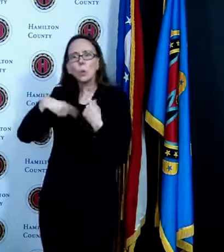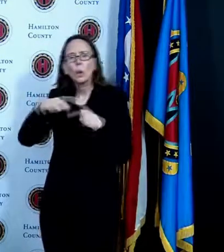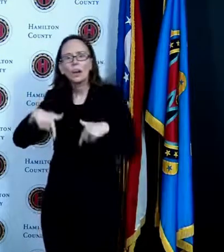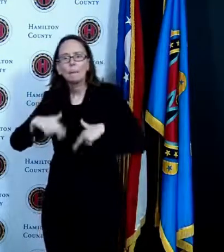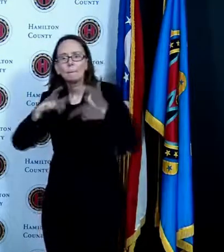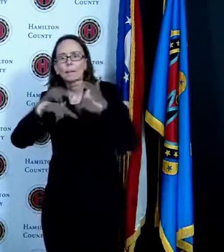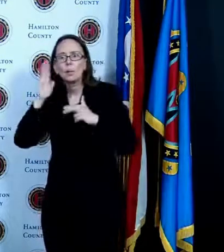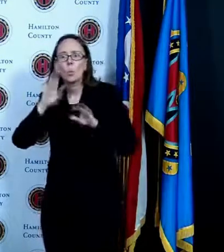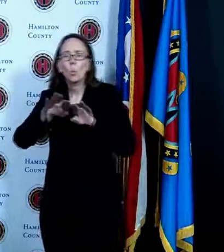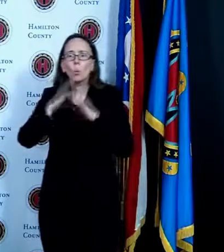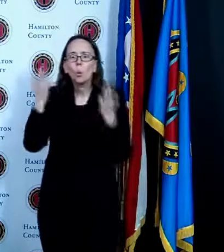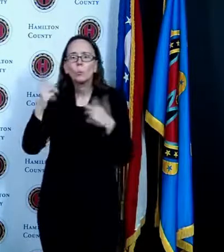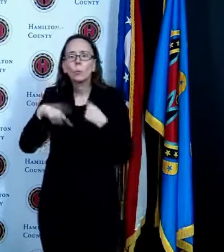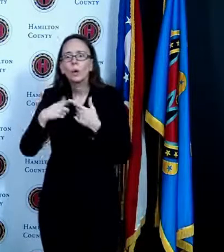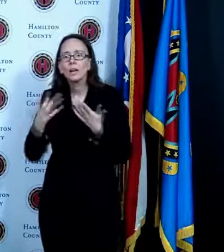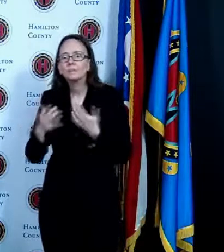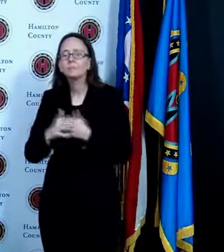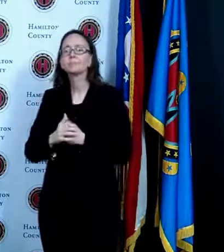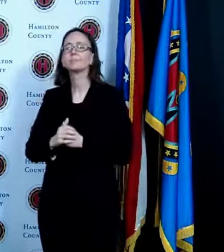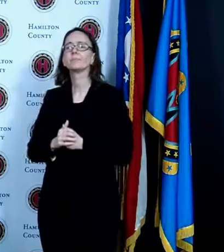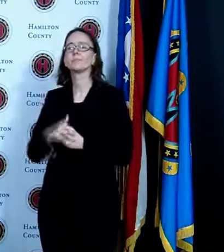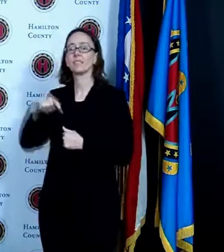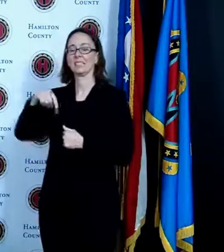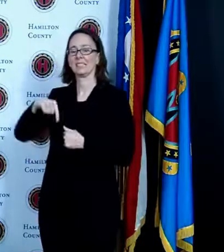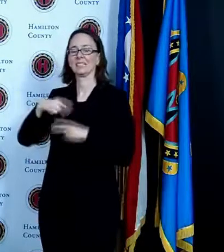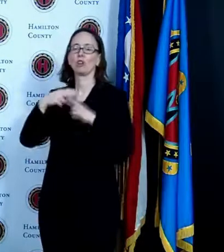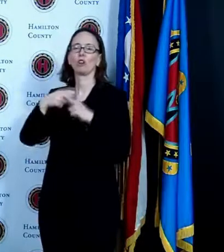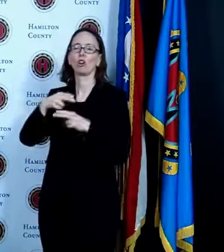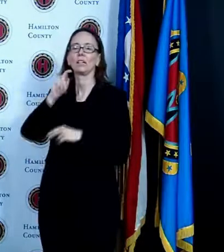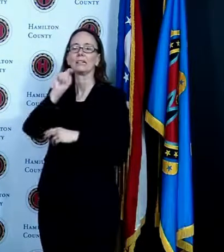building the Todd B. Portune Center for County Government otherwise known as